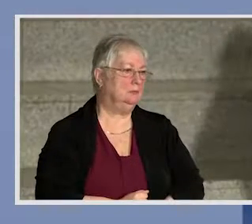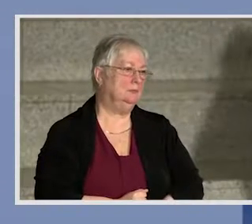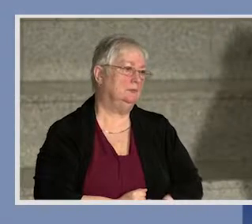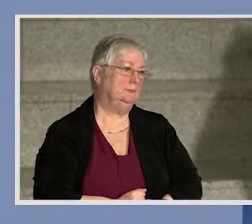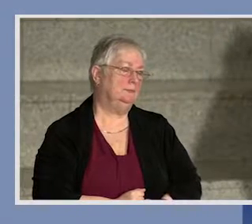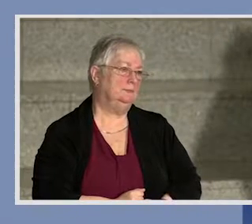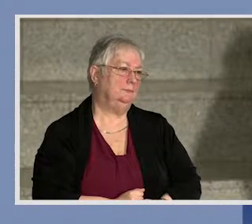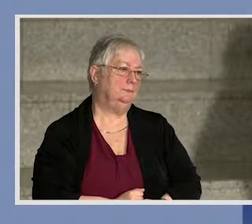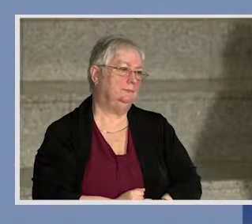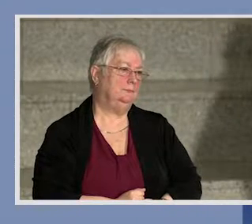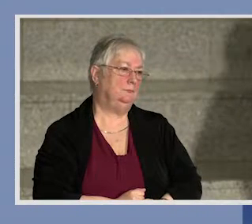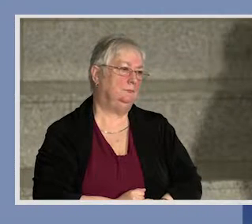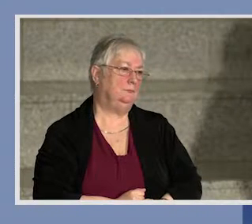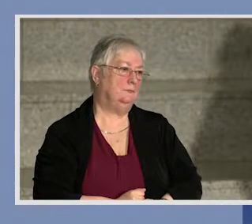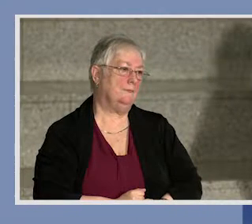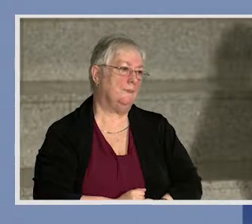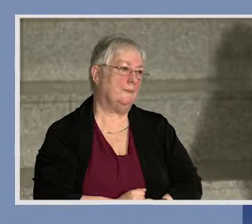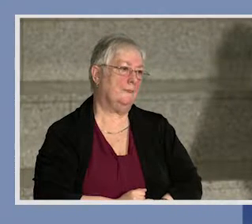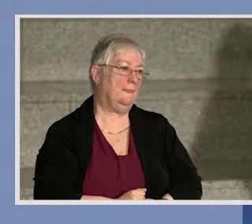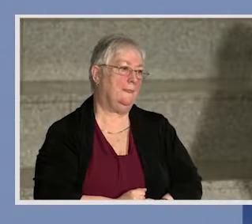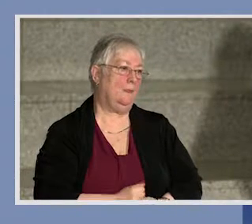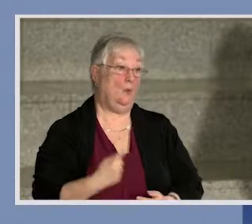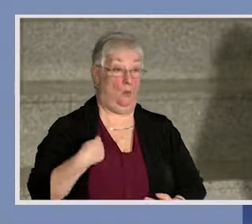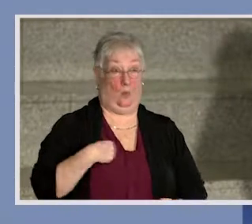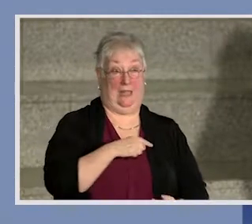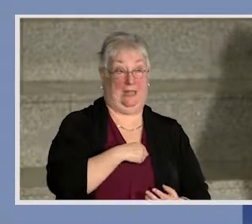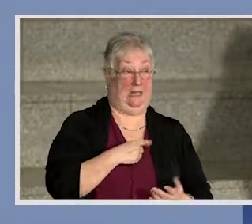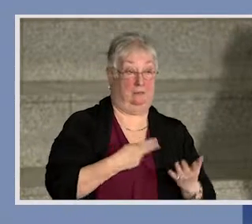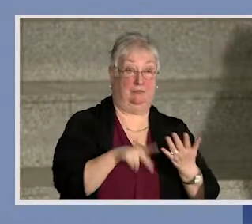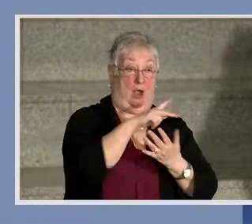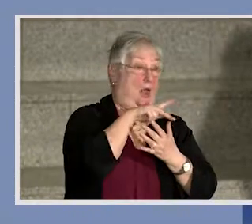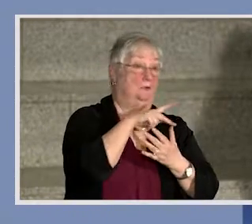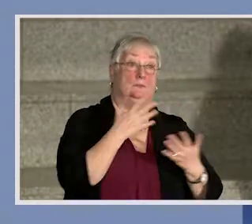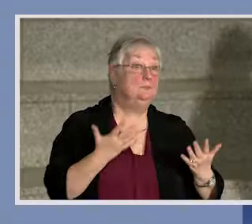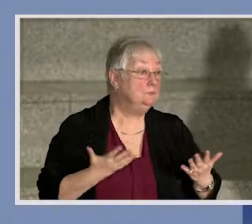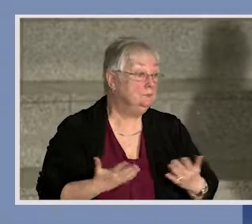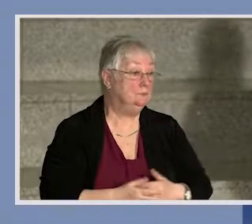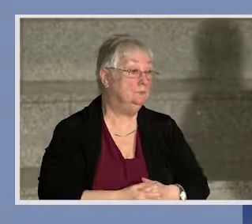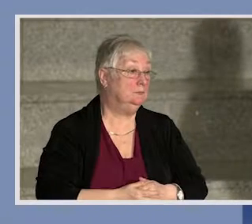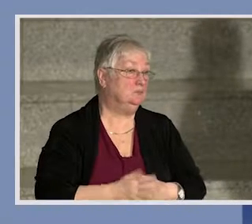WE'VE PRIORITIZED OUR FUNDS, IN THE PAST, I WILL JUST WANT TO